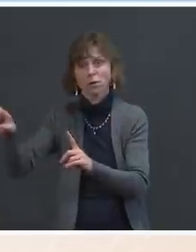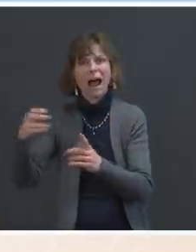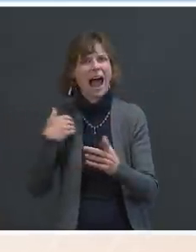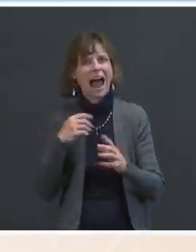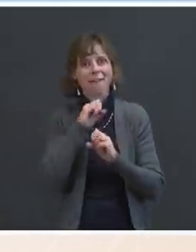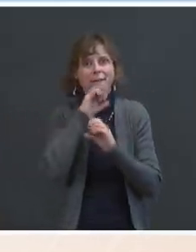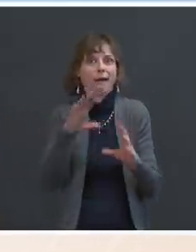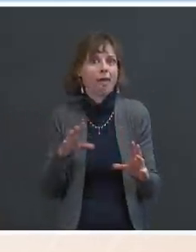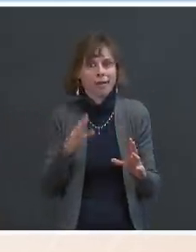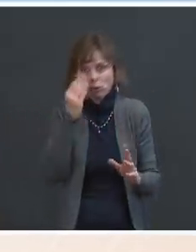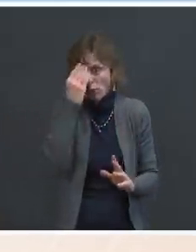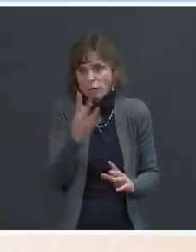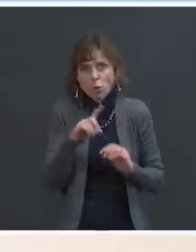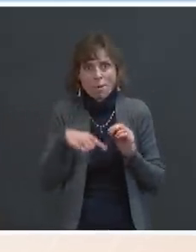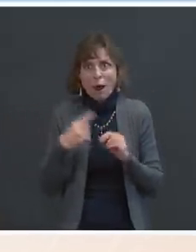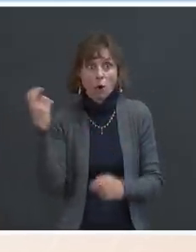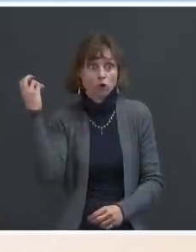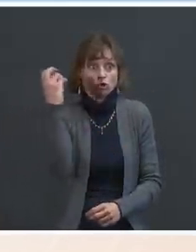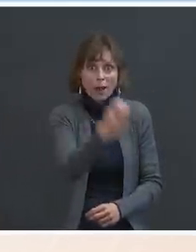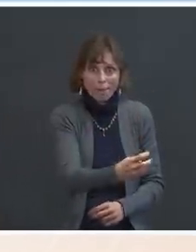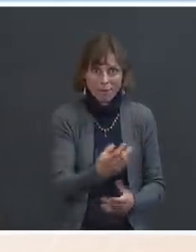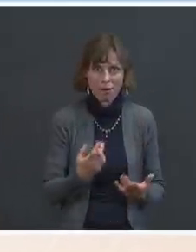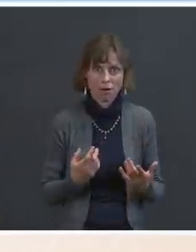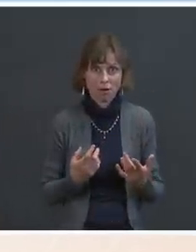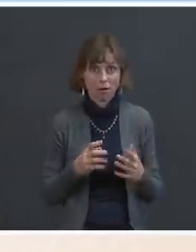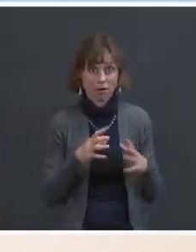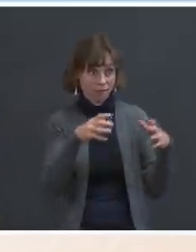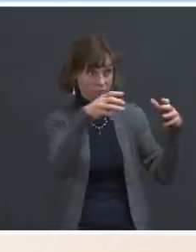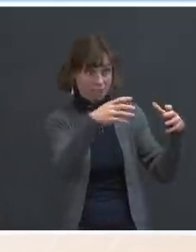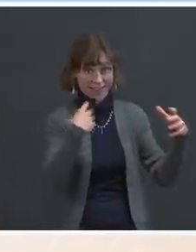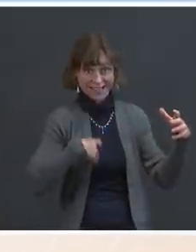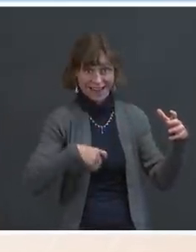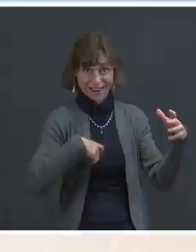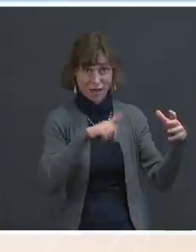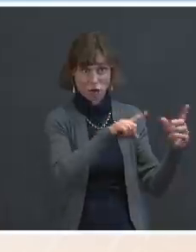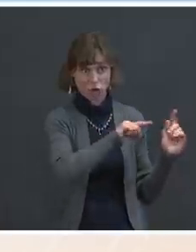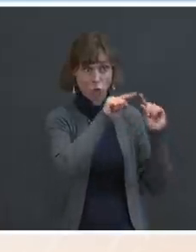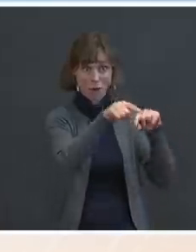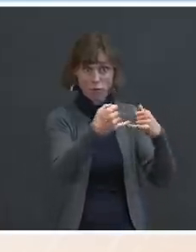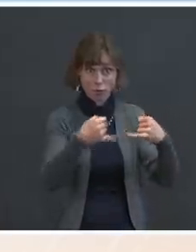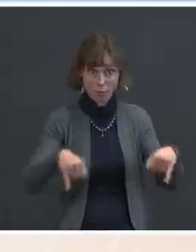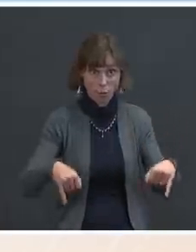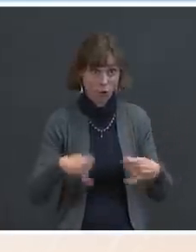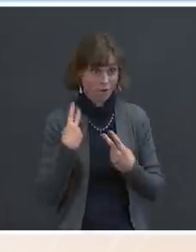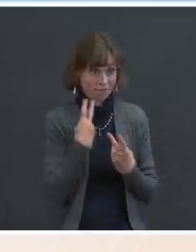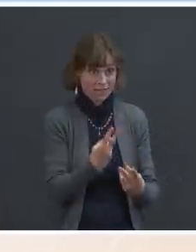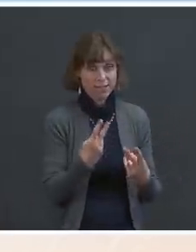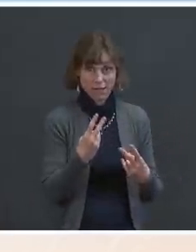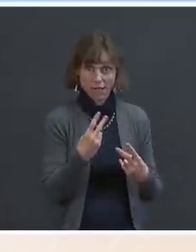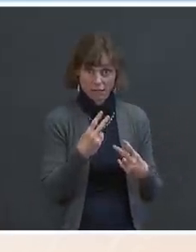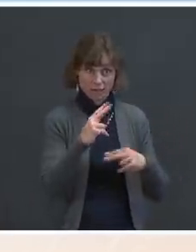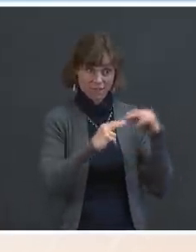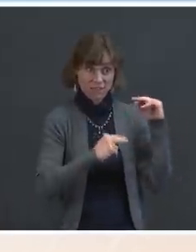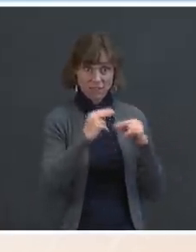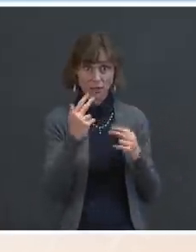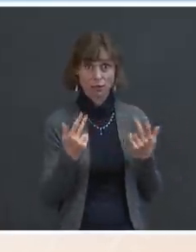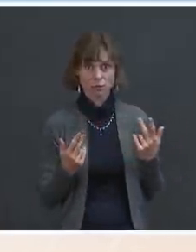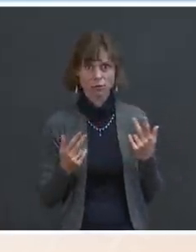Obviously, a delegation going to the border and visiting these facilities is something that can be done with a much smaller footprint